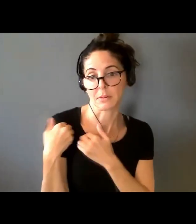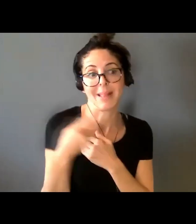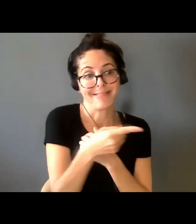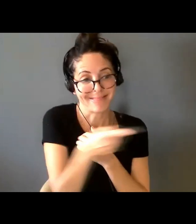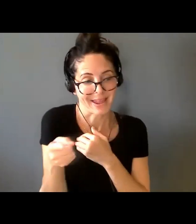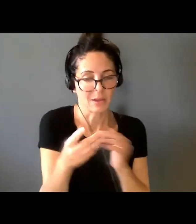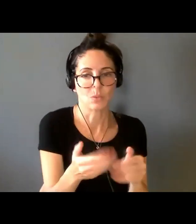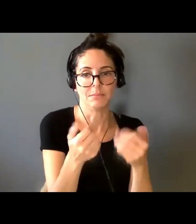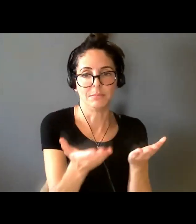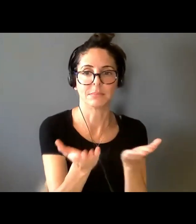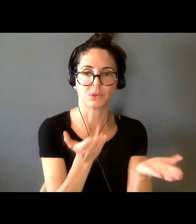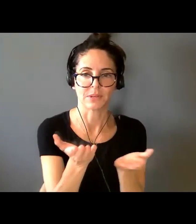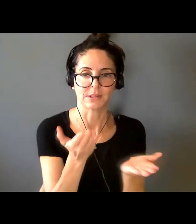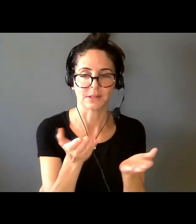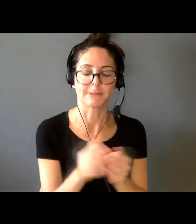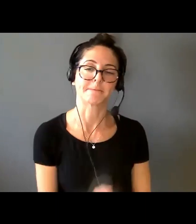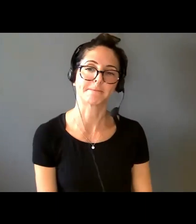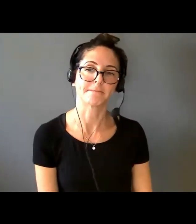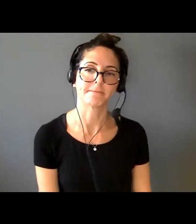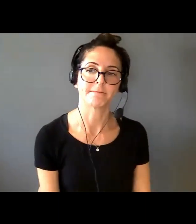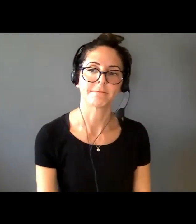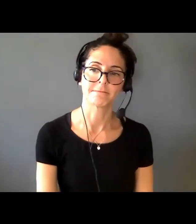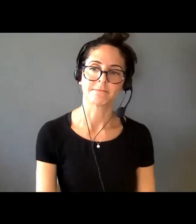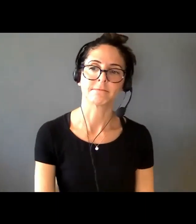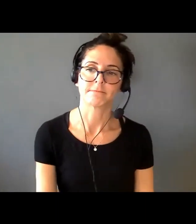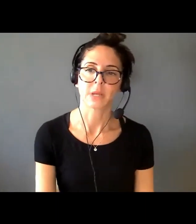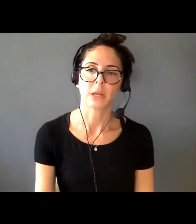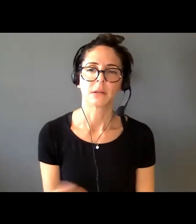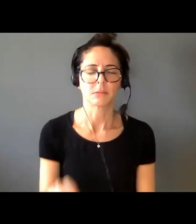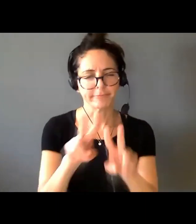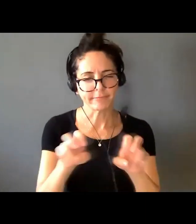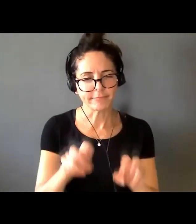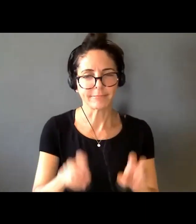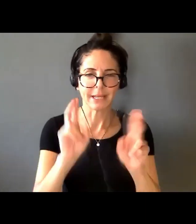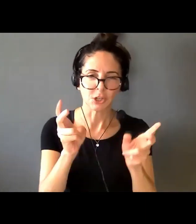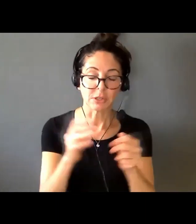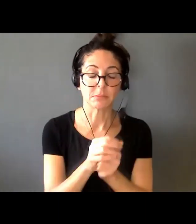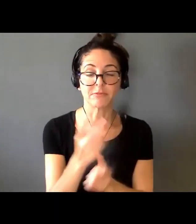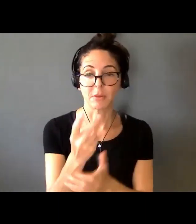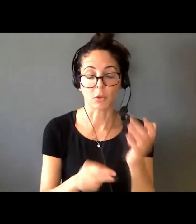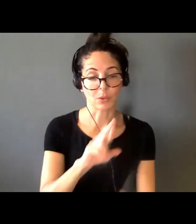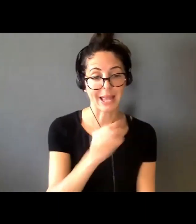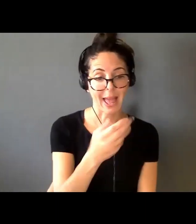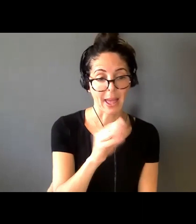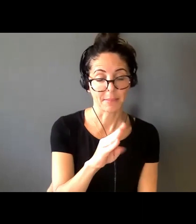and looking at different issues regarding both rehabilitation and assistive technology at the